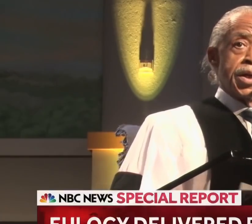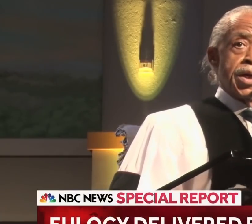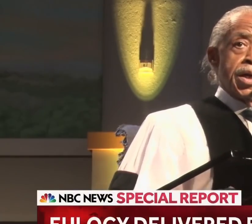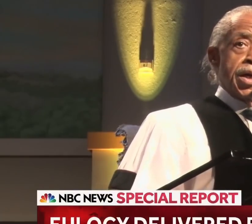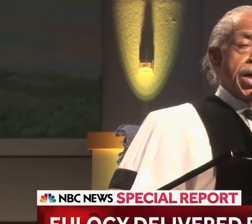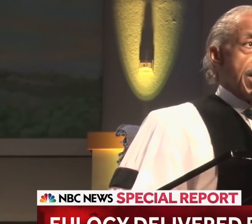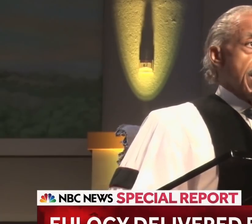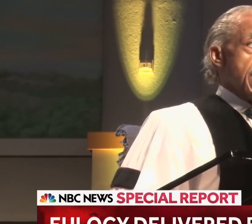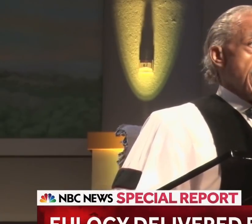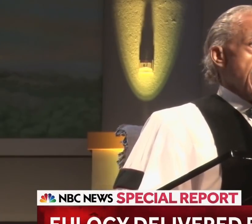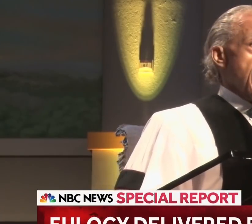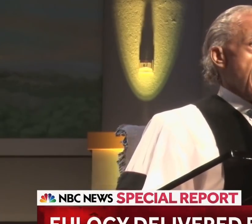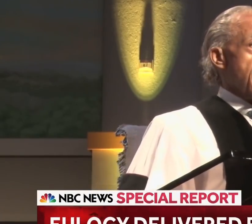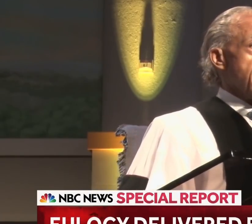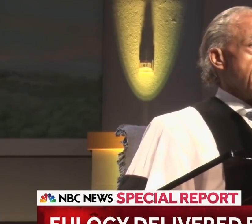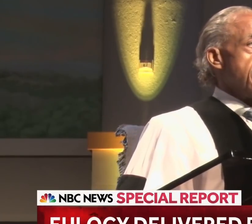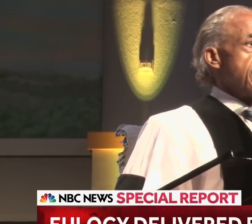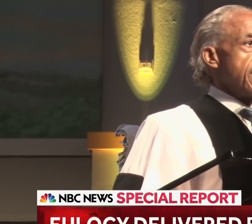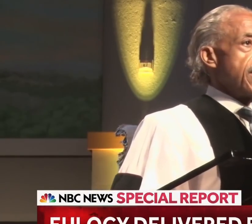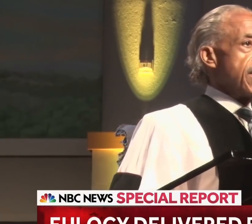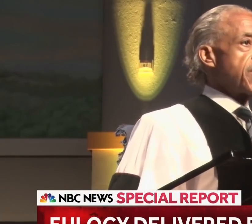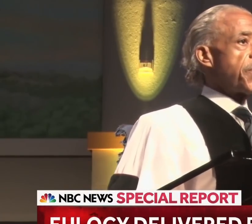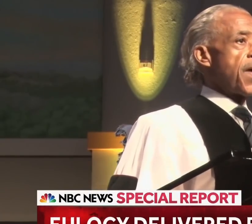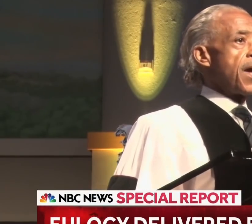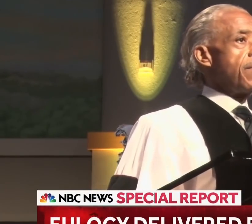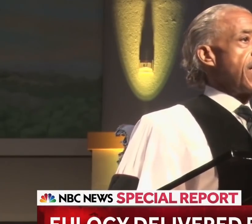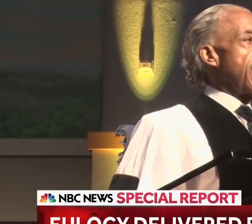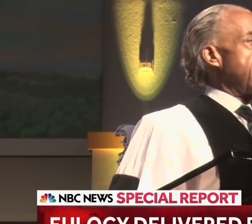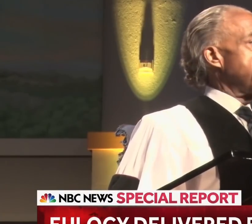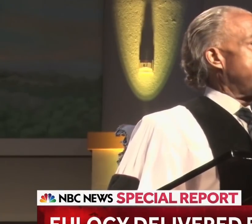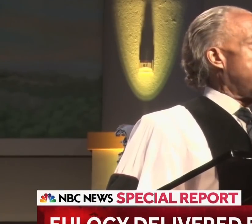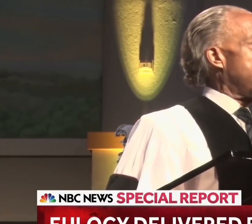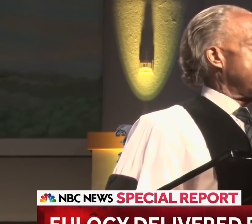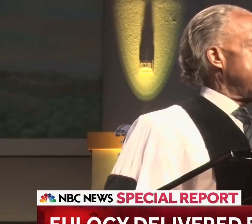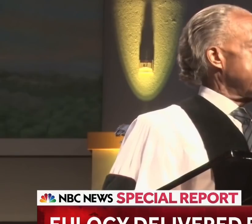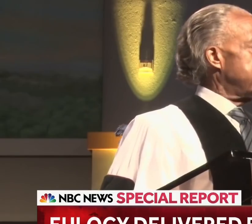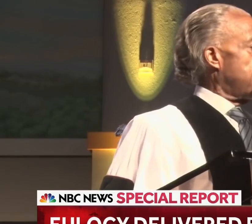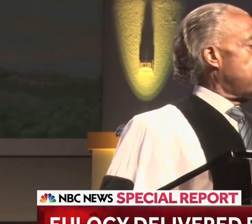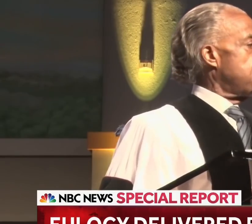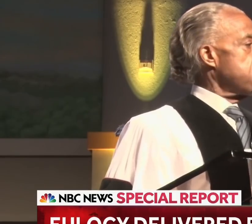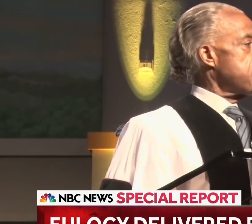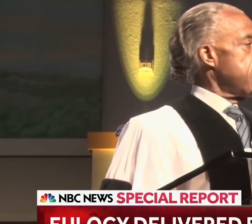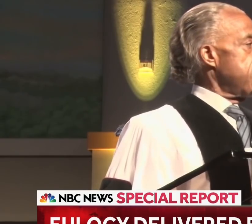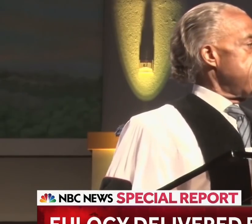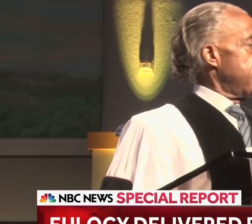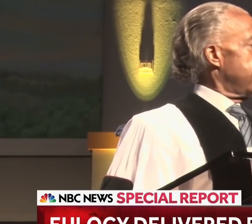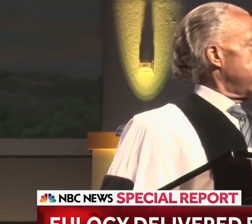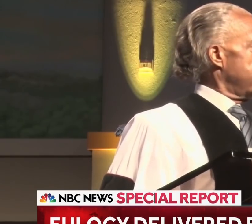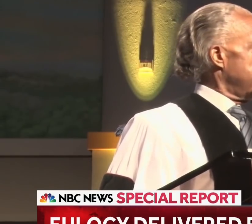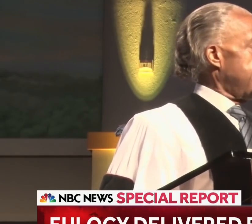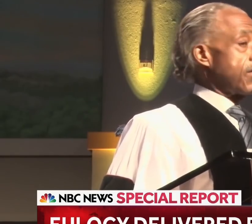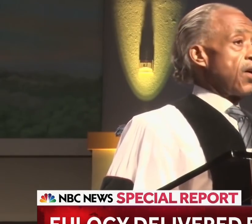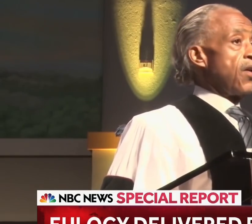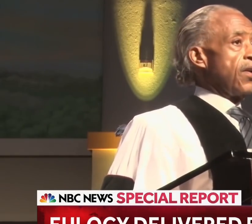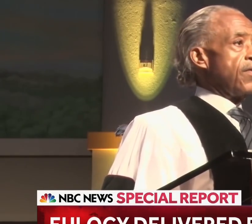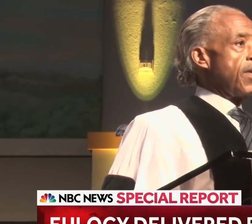THIS WAS NOT JUST A TRAGEDY. IT WAS A CRIME.